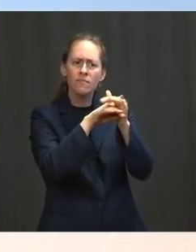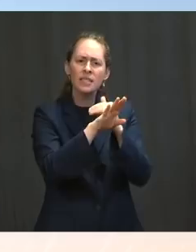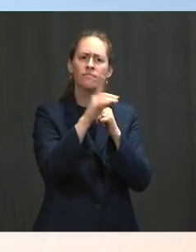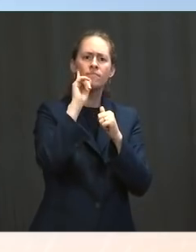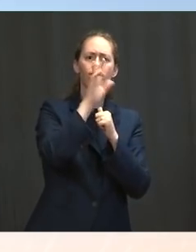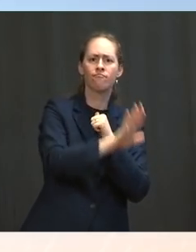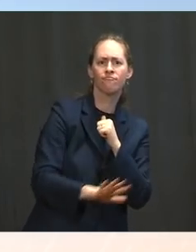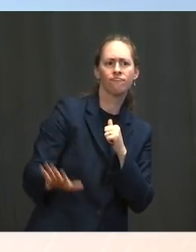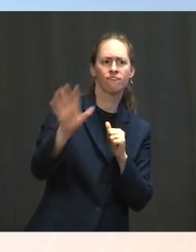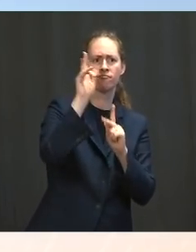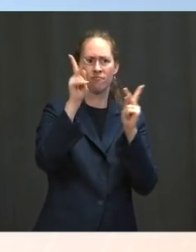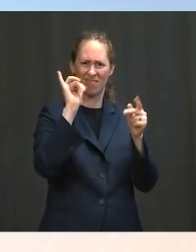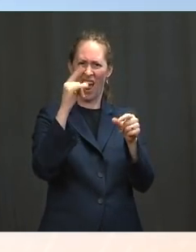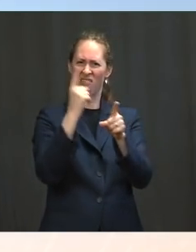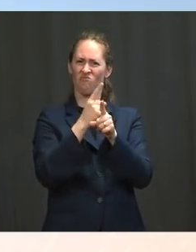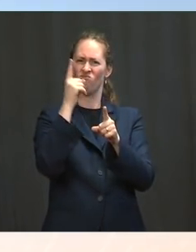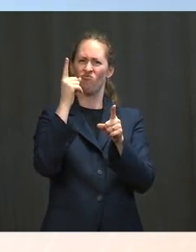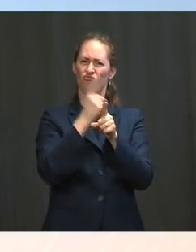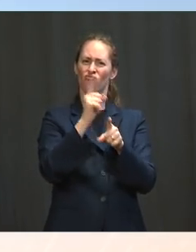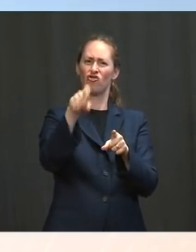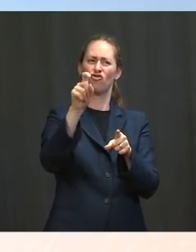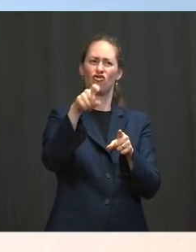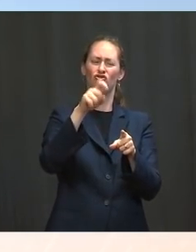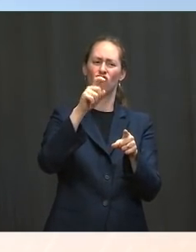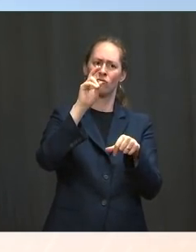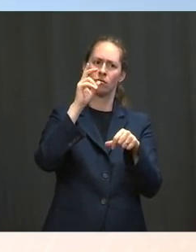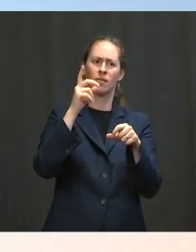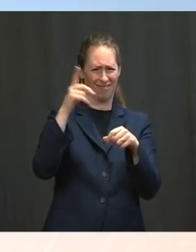He agrees with the frustration that there are more --